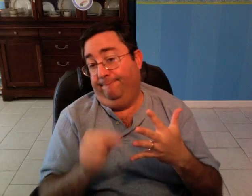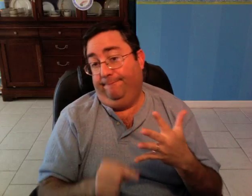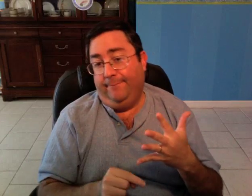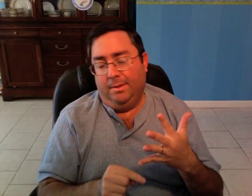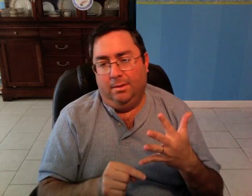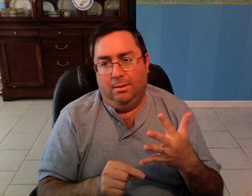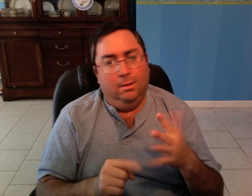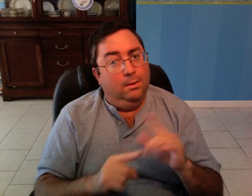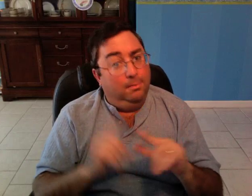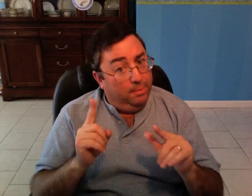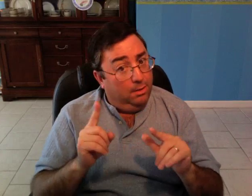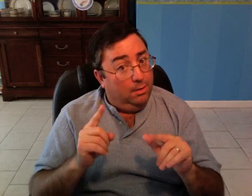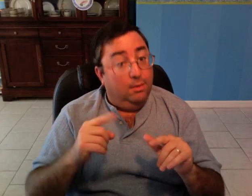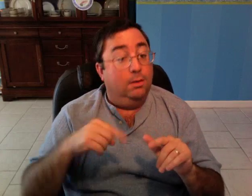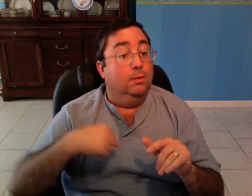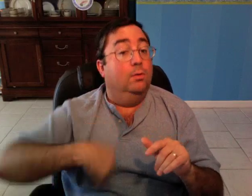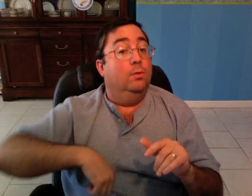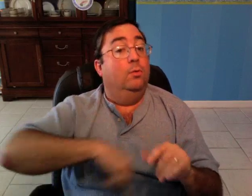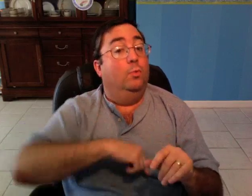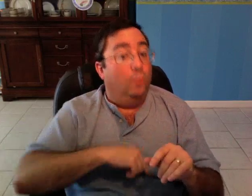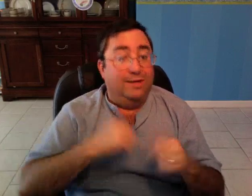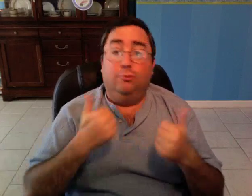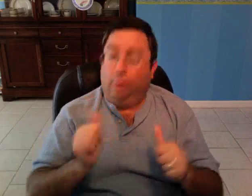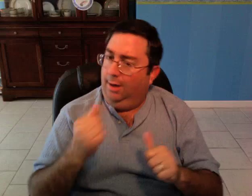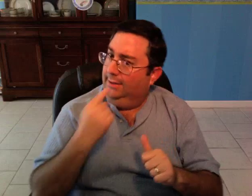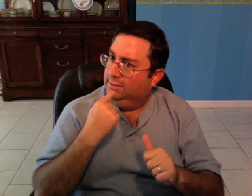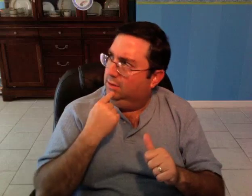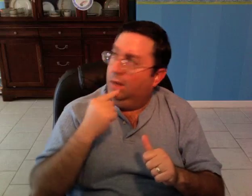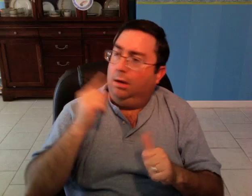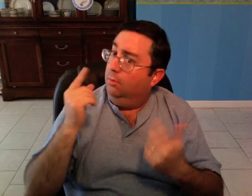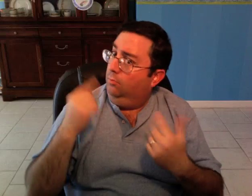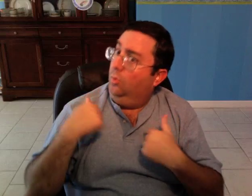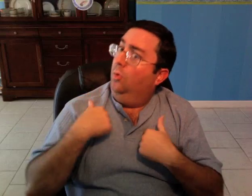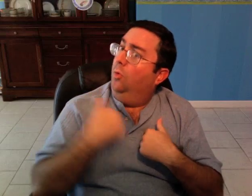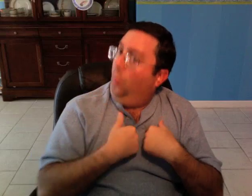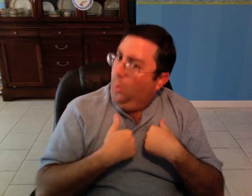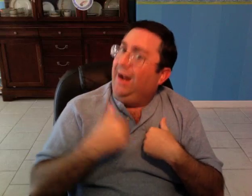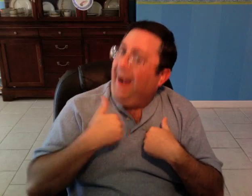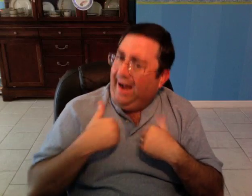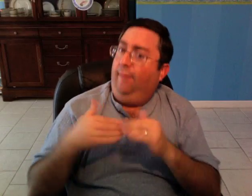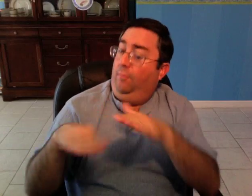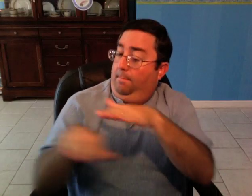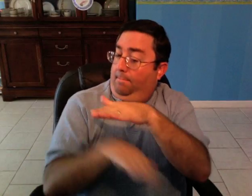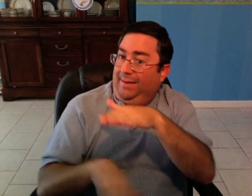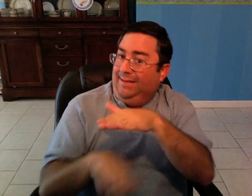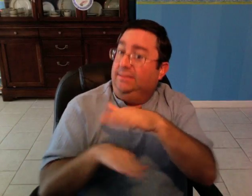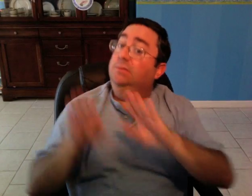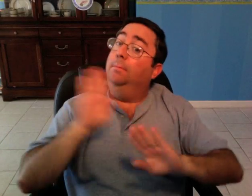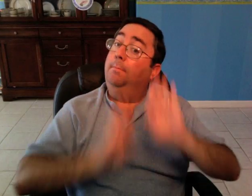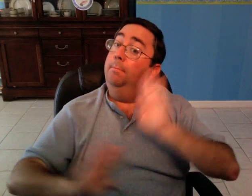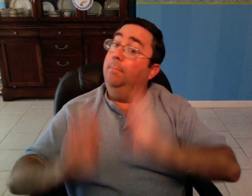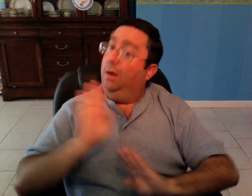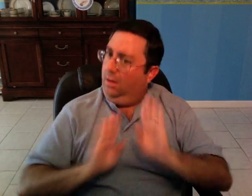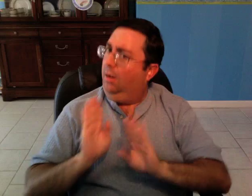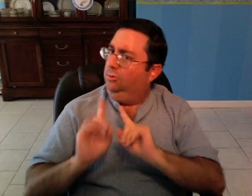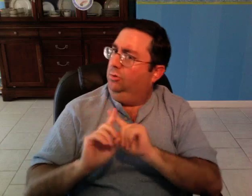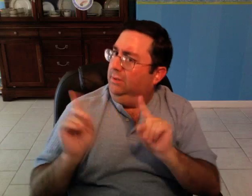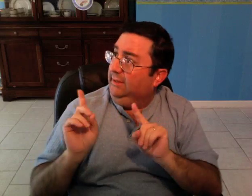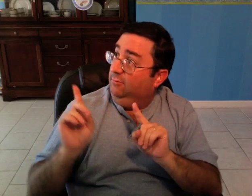various things, but we are trying to say that "We have a basic biological difference,